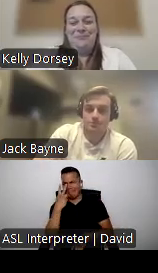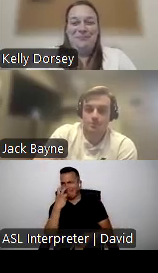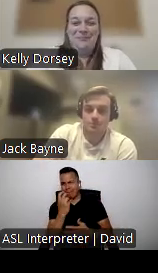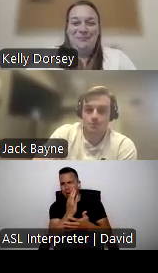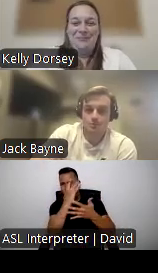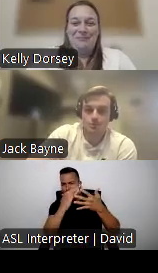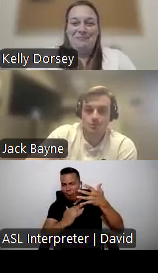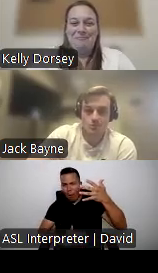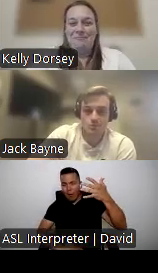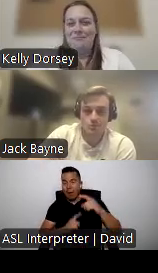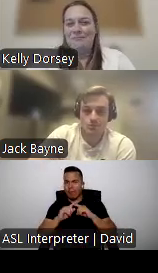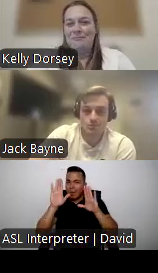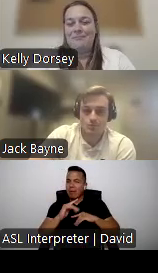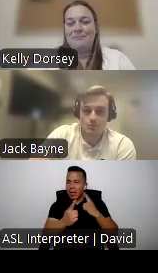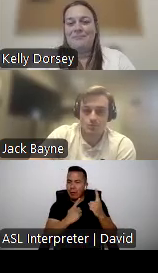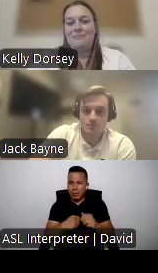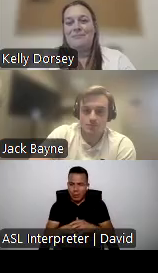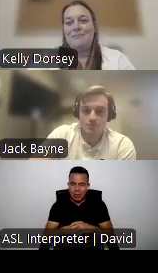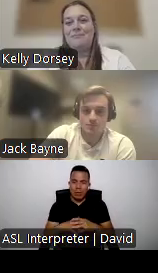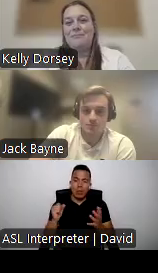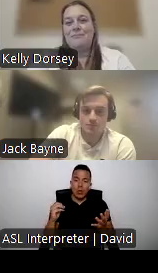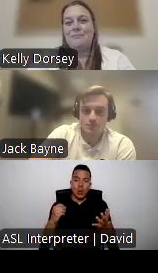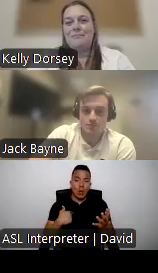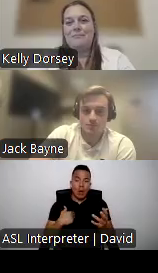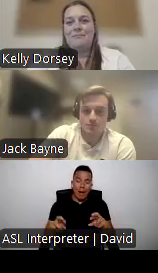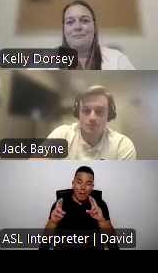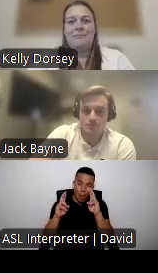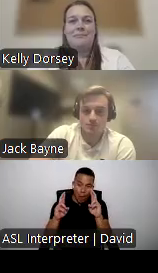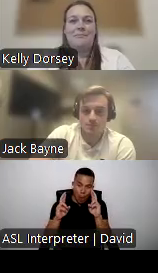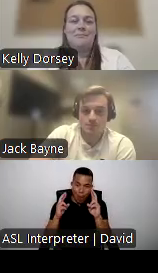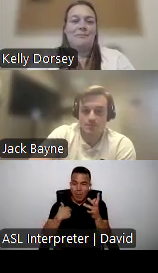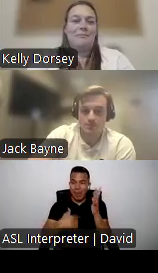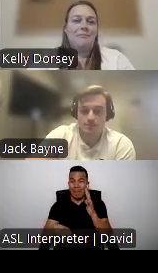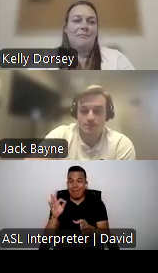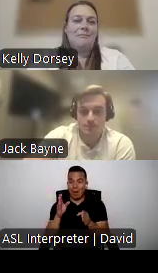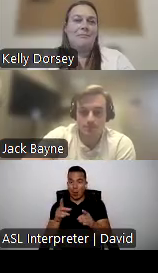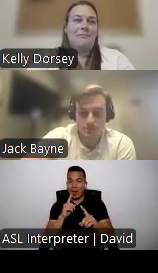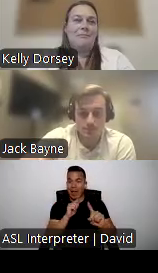great. So, I hope that we are able to find a way to get all these answers out to you, but I'm just